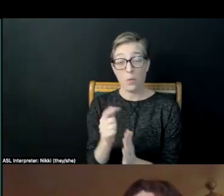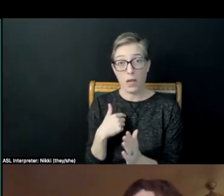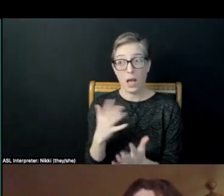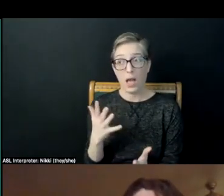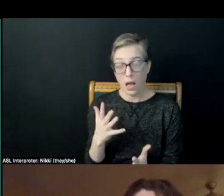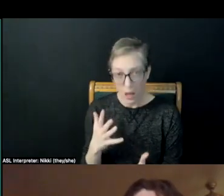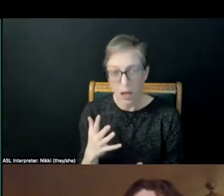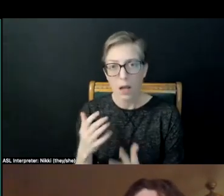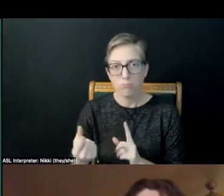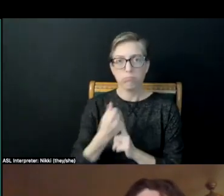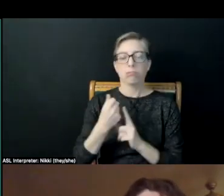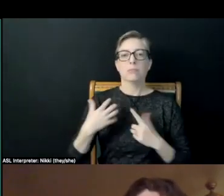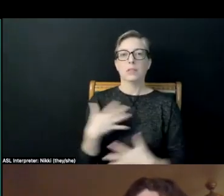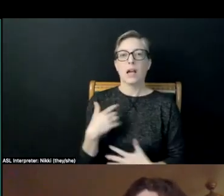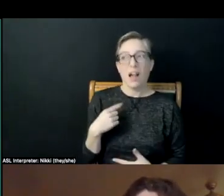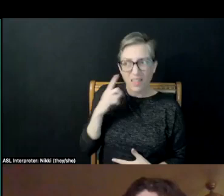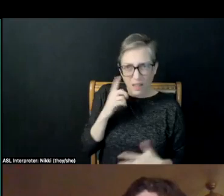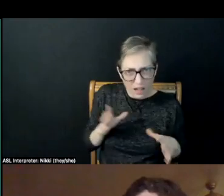I remember telling my partner, Stephen,